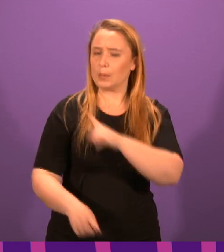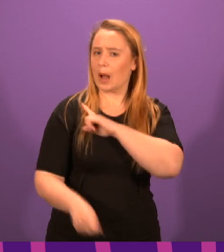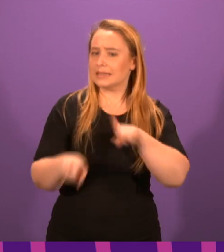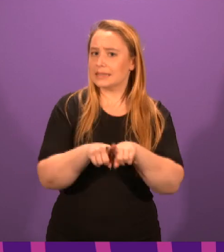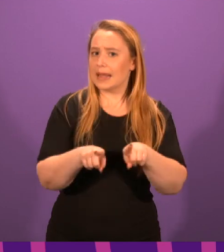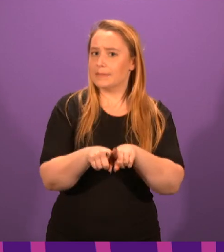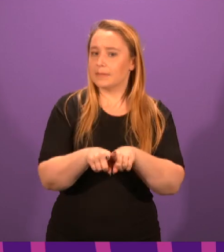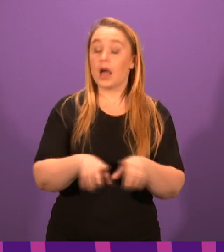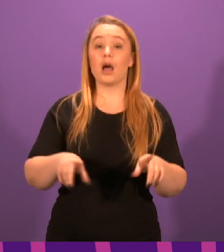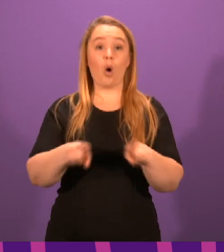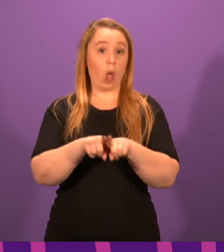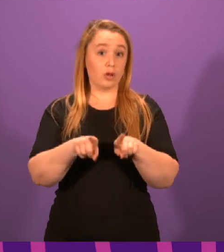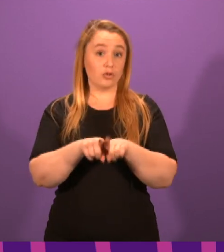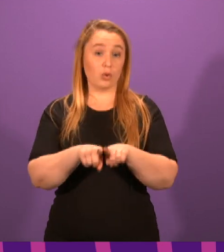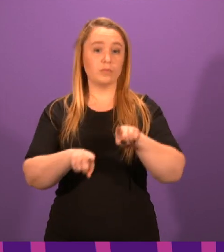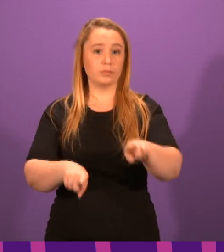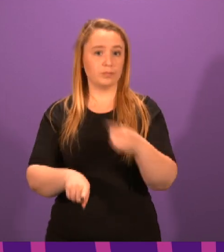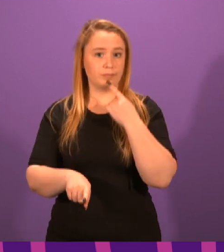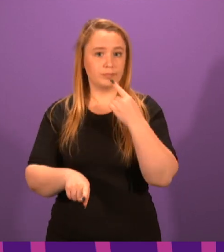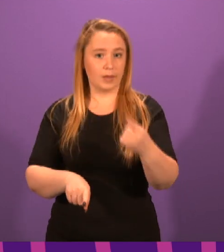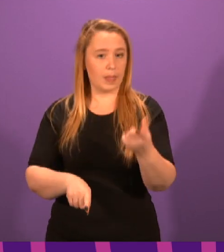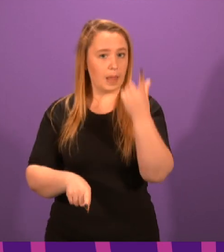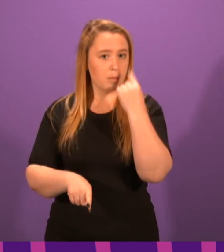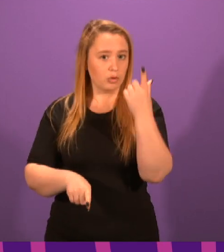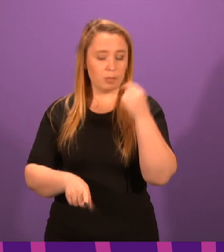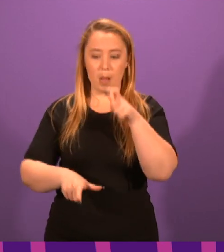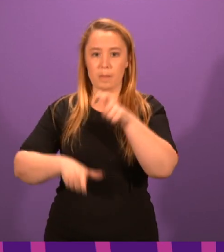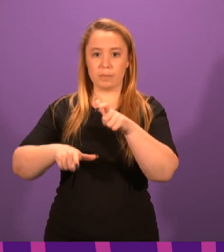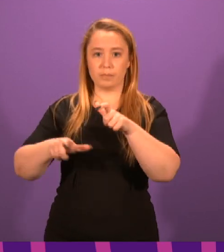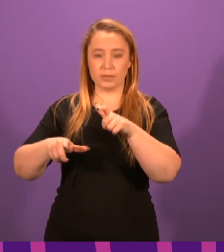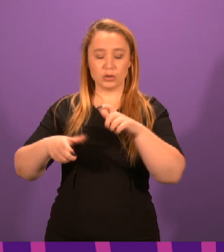On the cabinet secretary’s comment that there is a possibility that non-Covid services may have to be